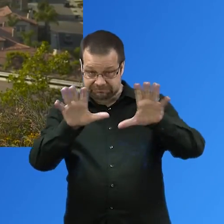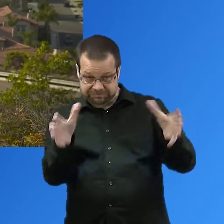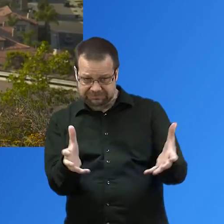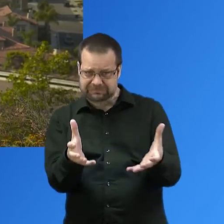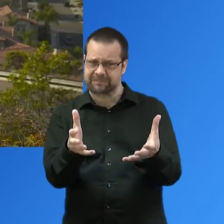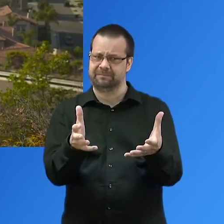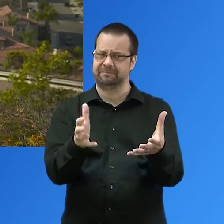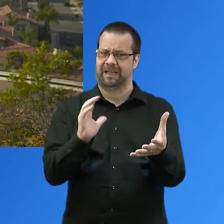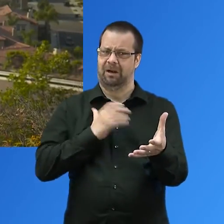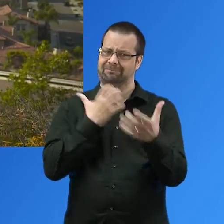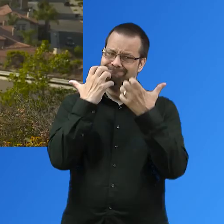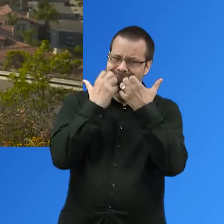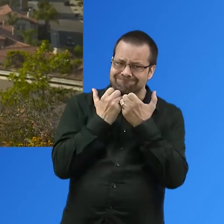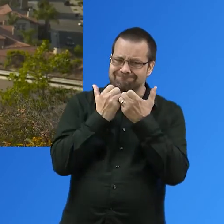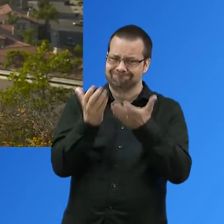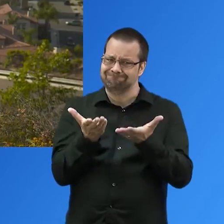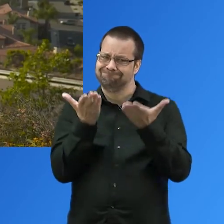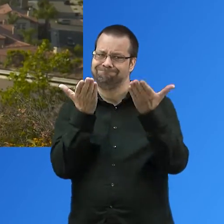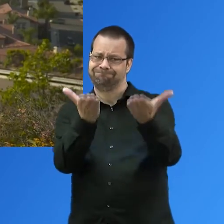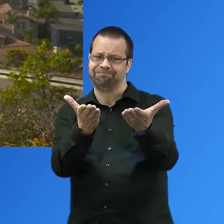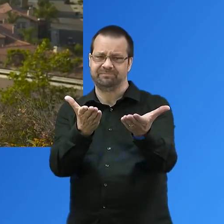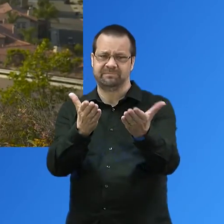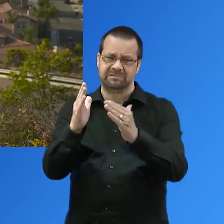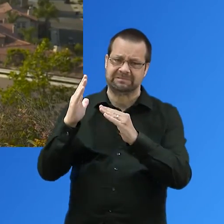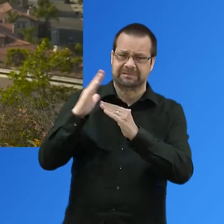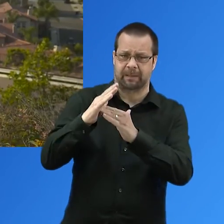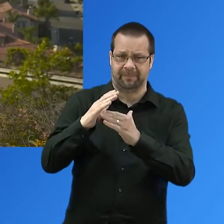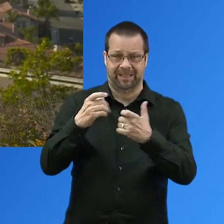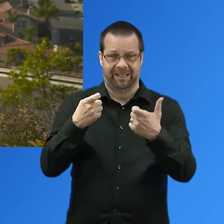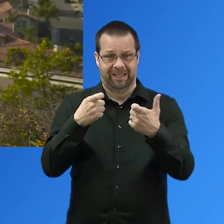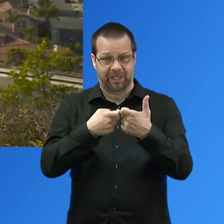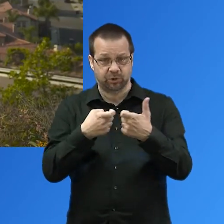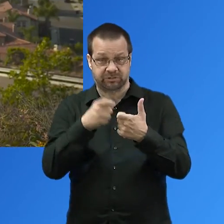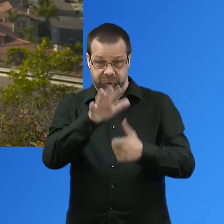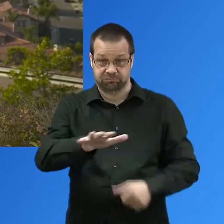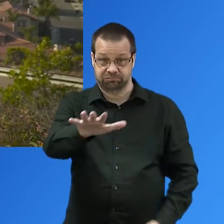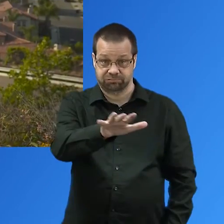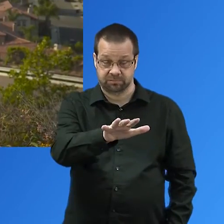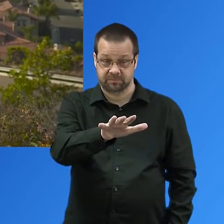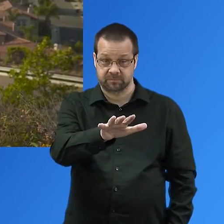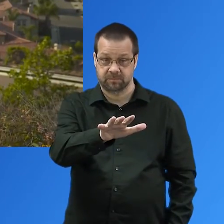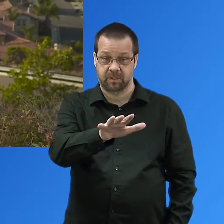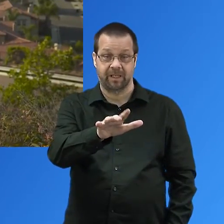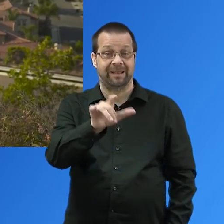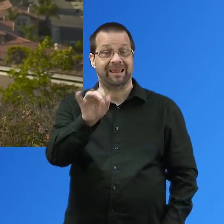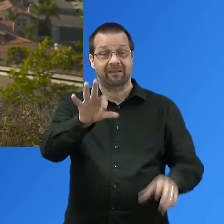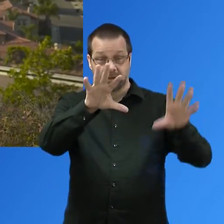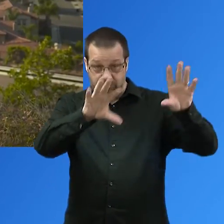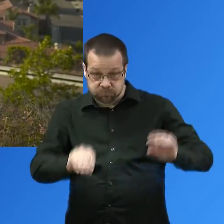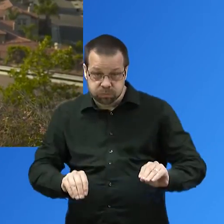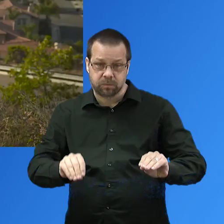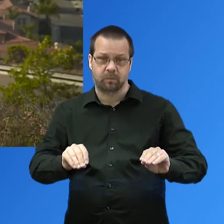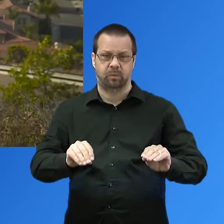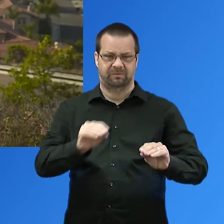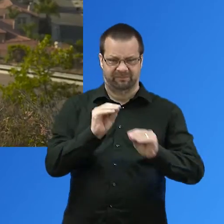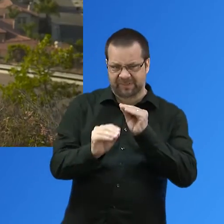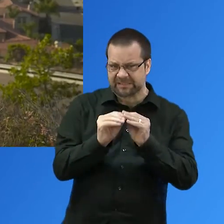is a vital part of delivering reliable energy to our region. Please know SDG&E will be working to restore your electricity